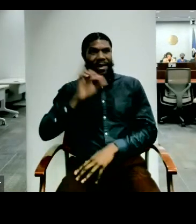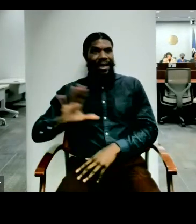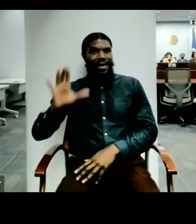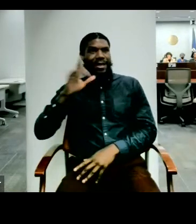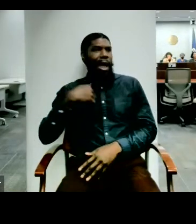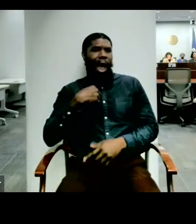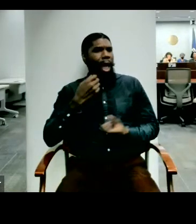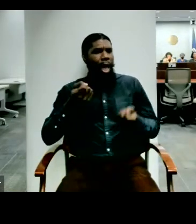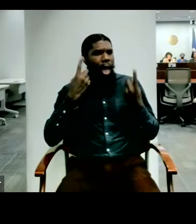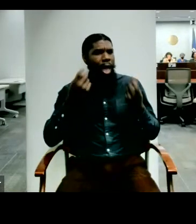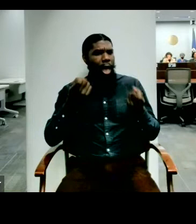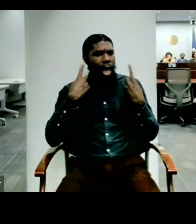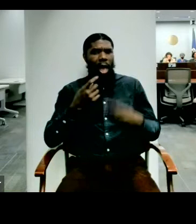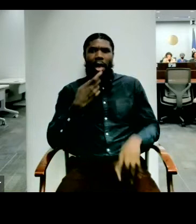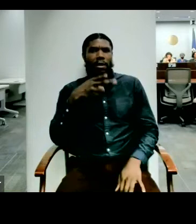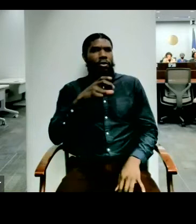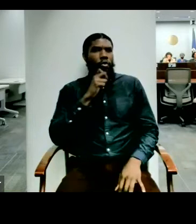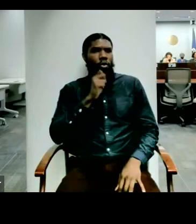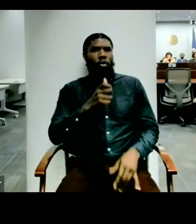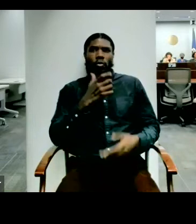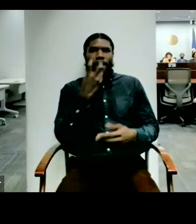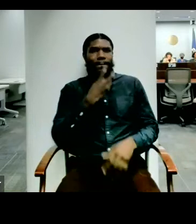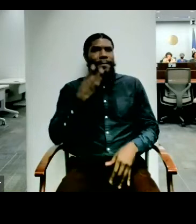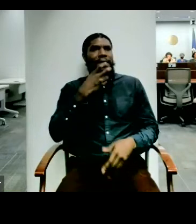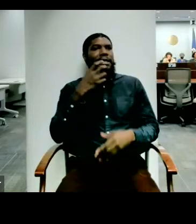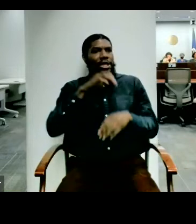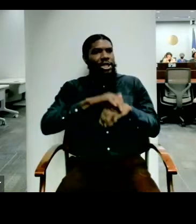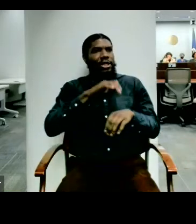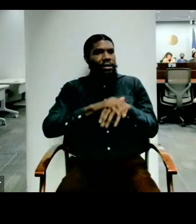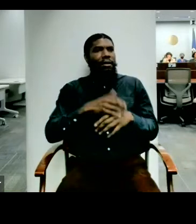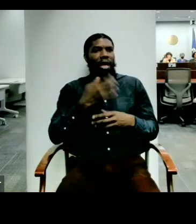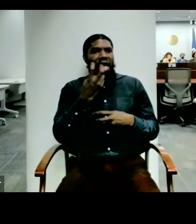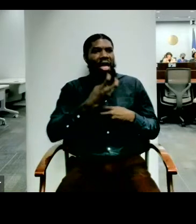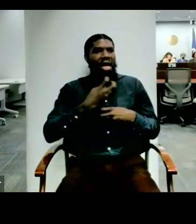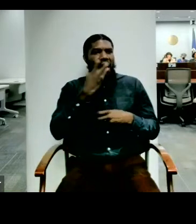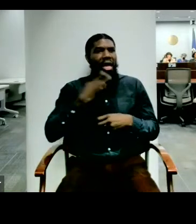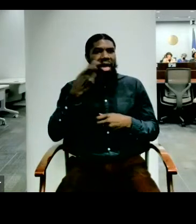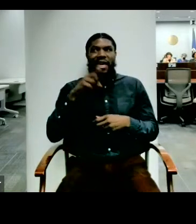you no speak English. You would say this out loud in the dining area and kitchen.